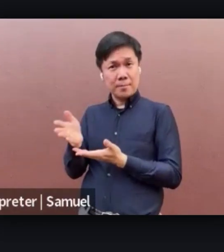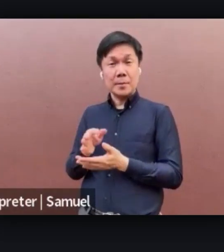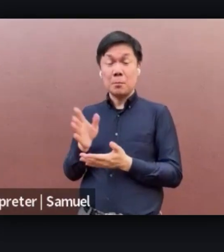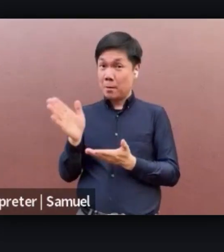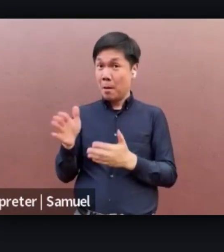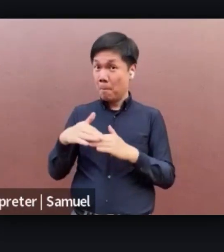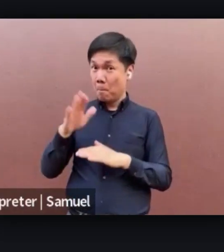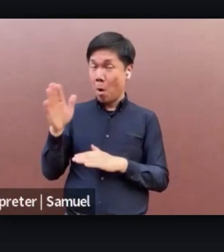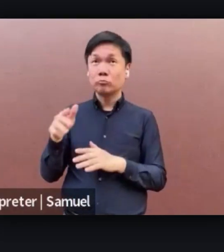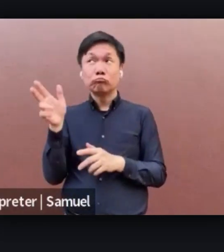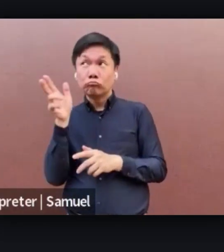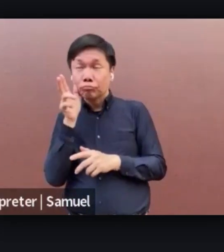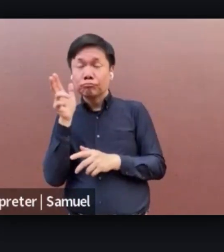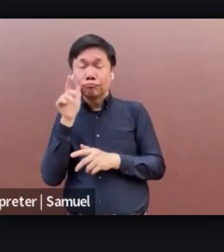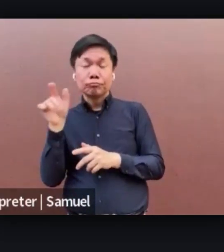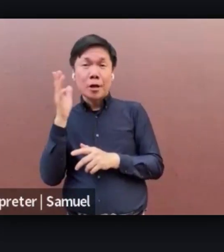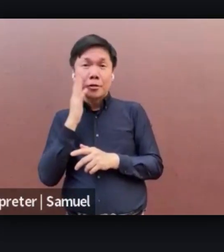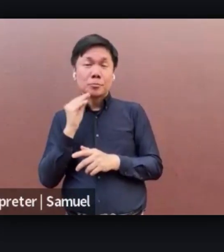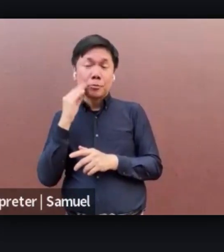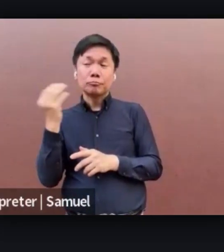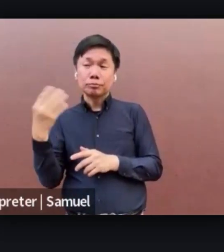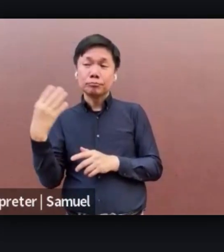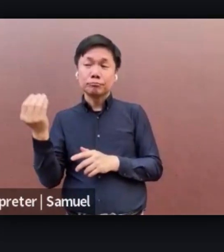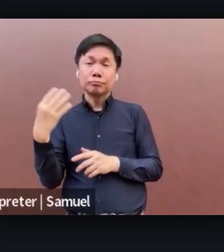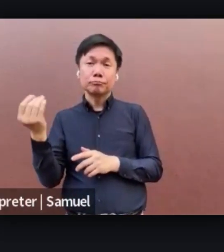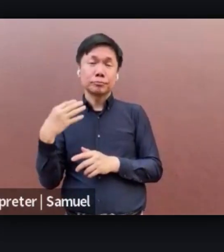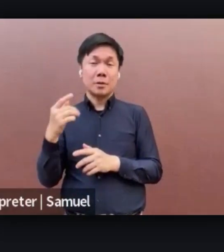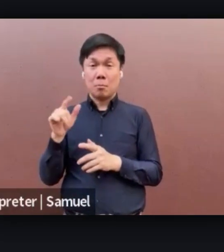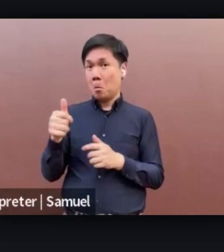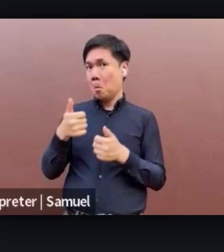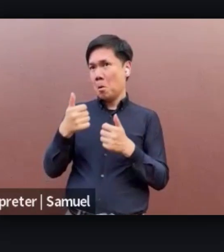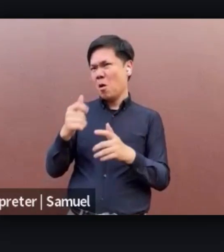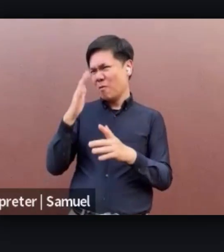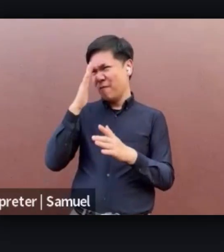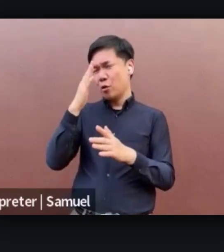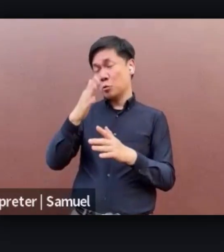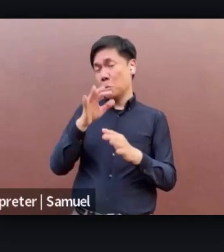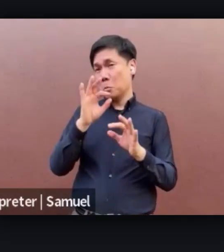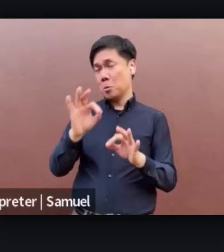need to, as Vint said, we need to share more and more experiences so that more reliable